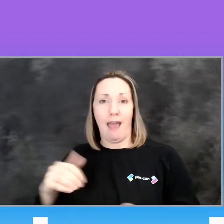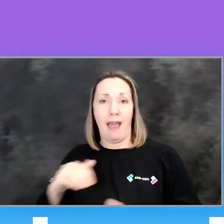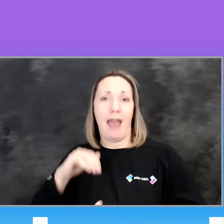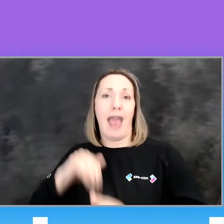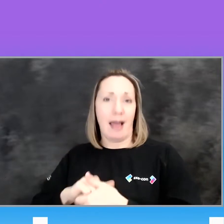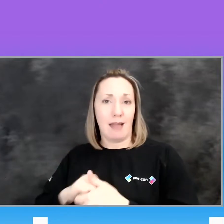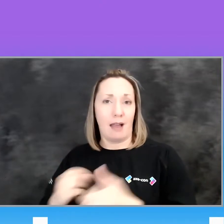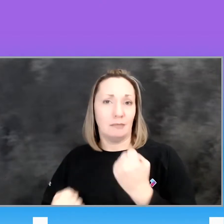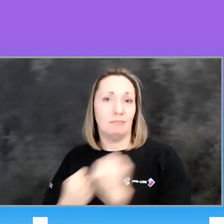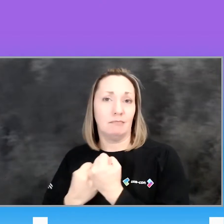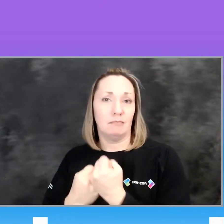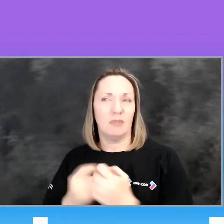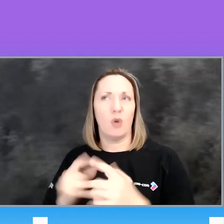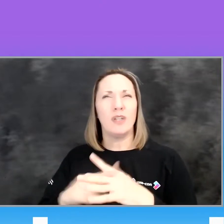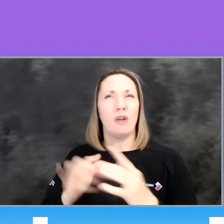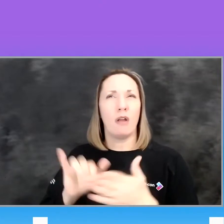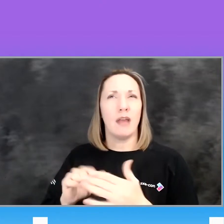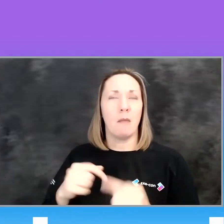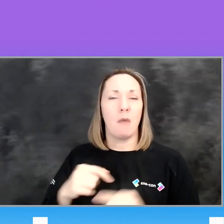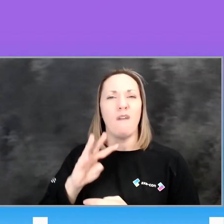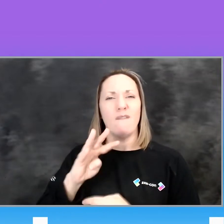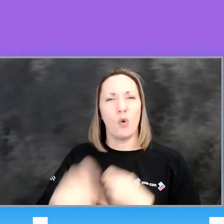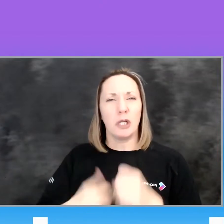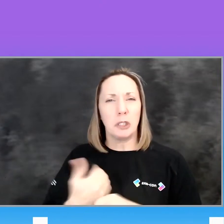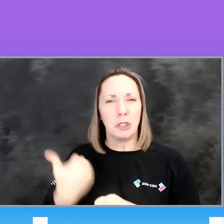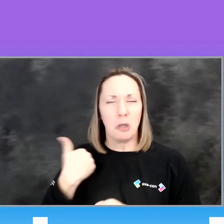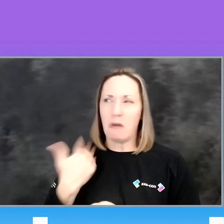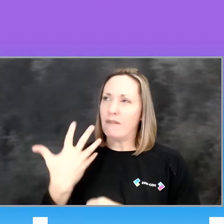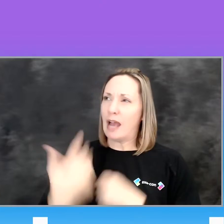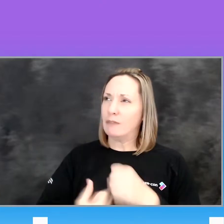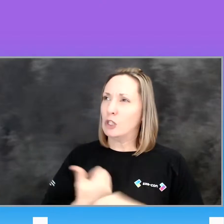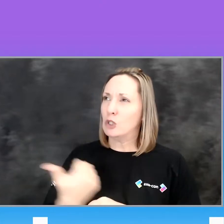we started about 4 or 5 years